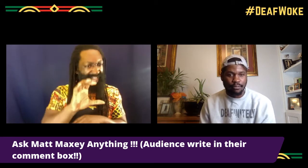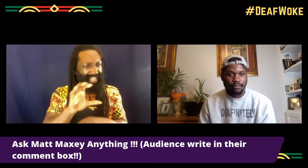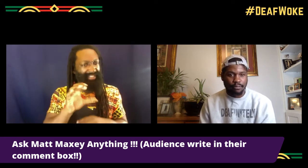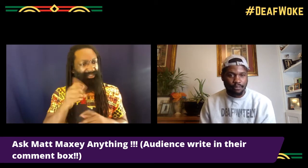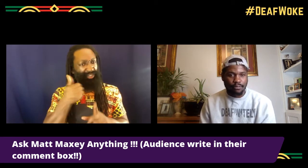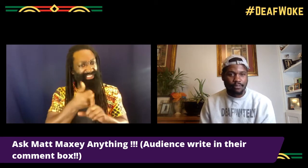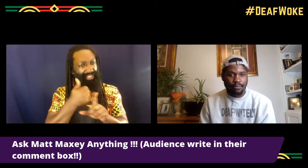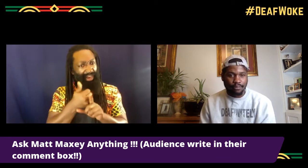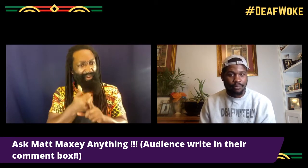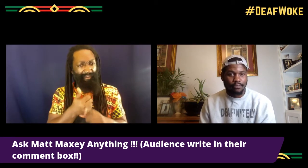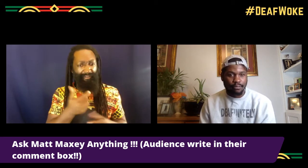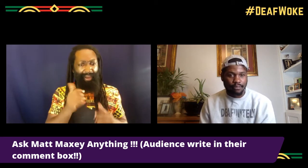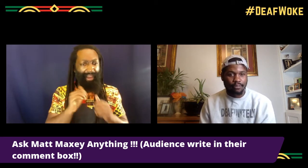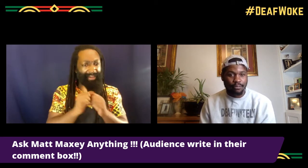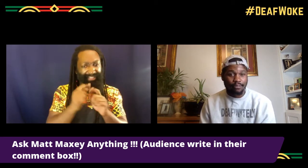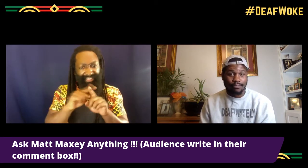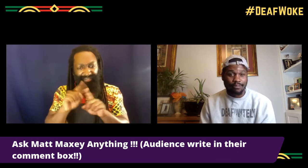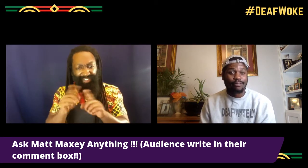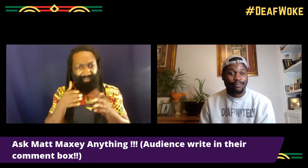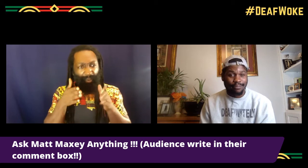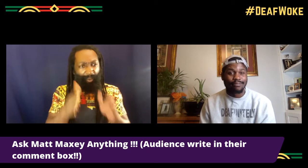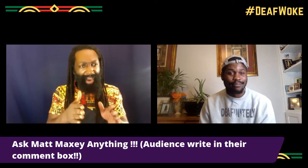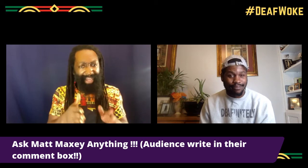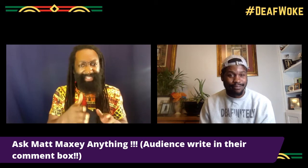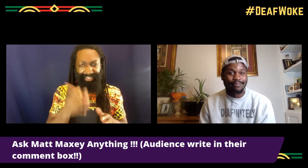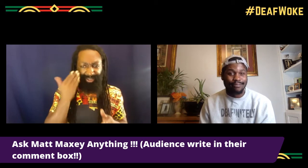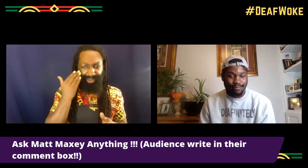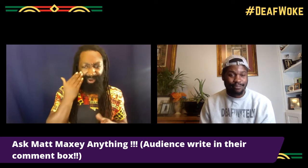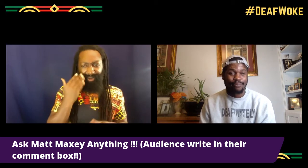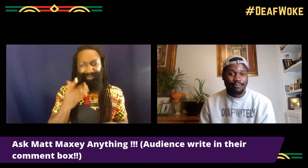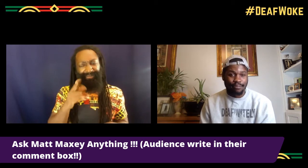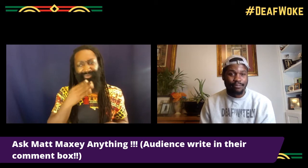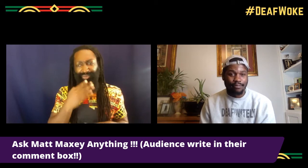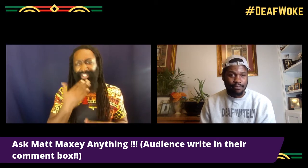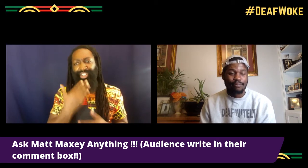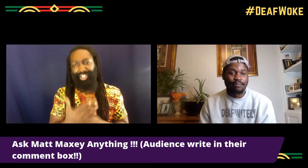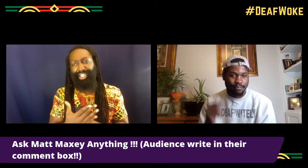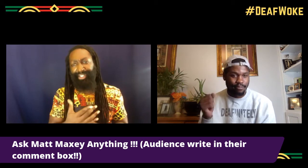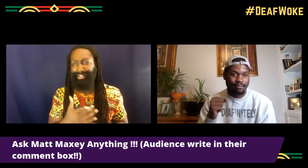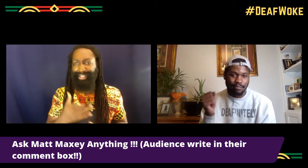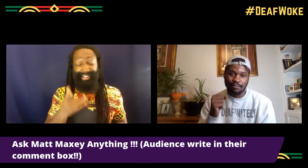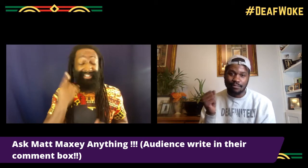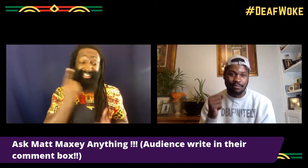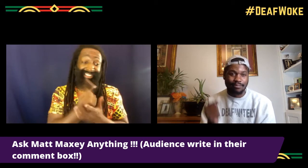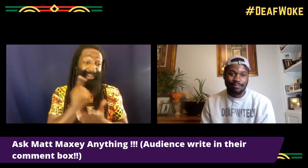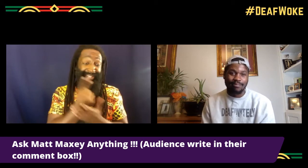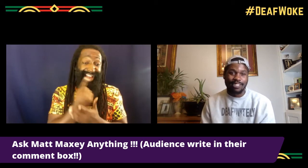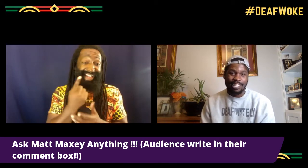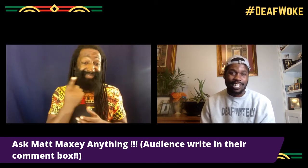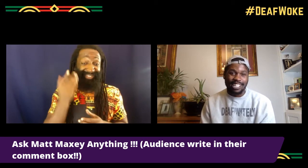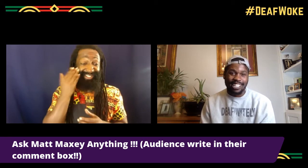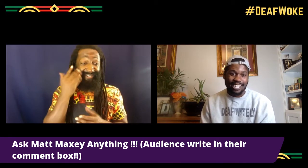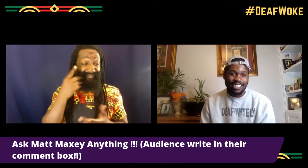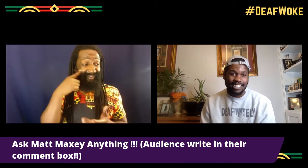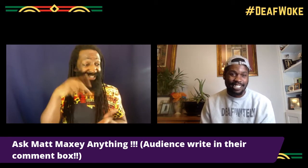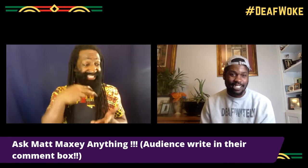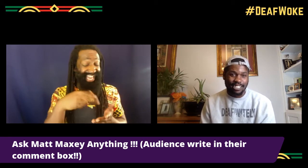Now how do you invest in things yourself in different ways? You know, that's just like a good thing